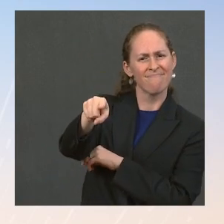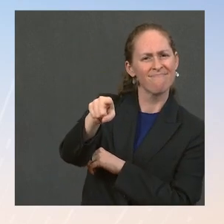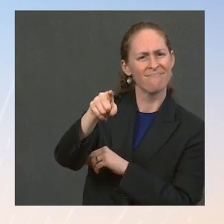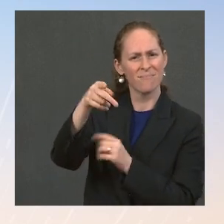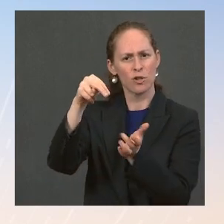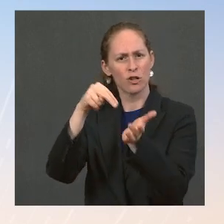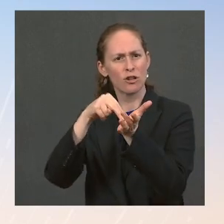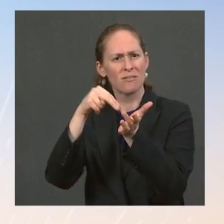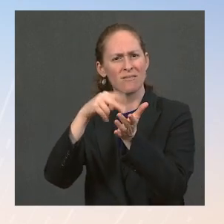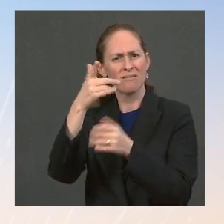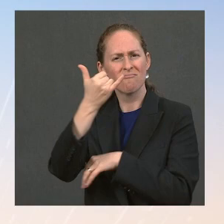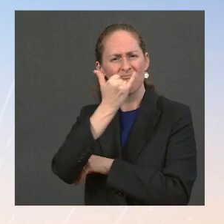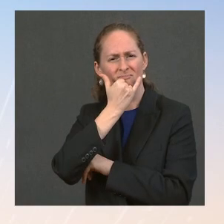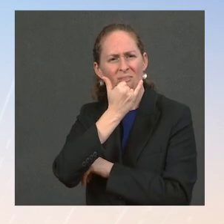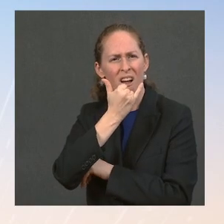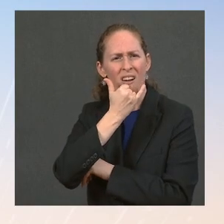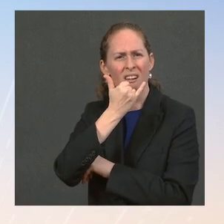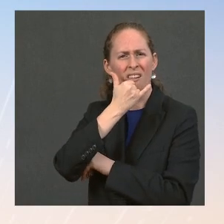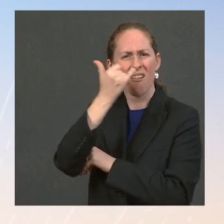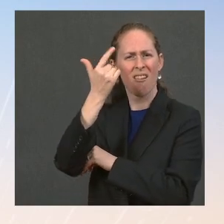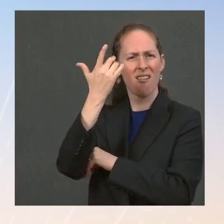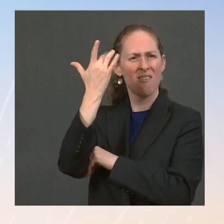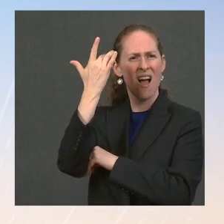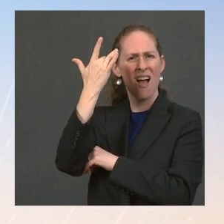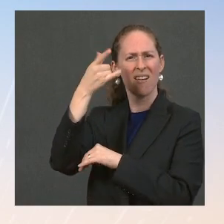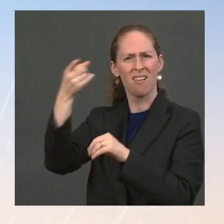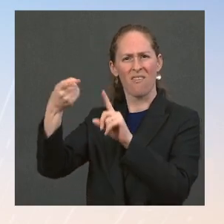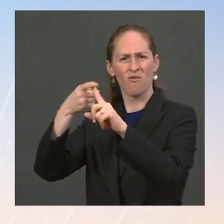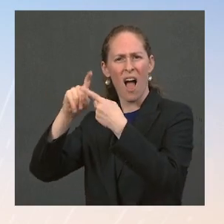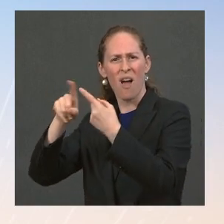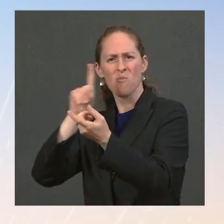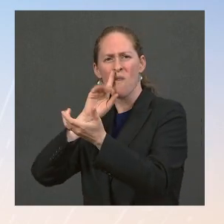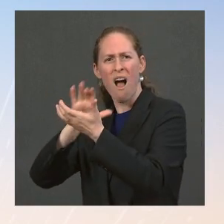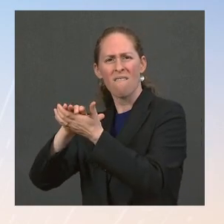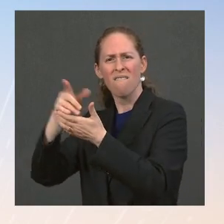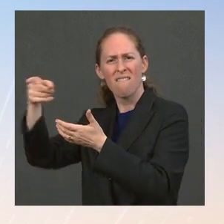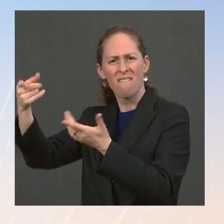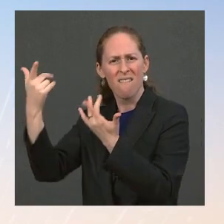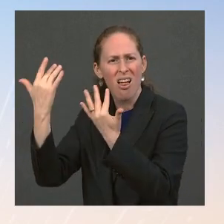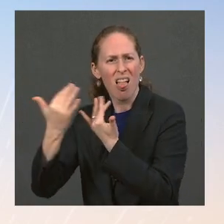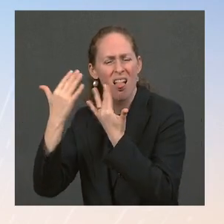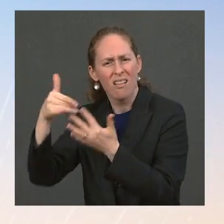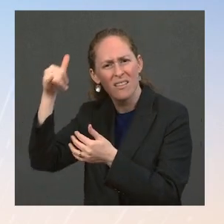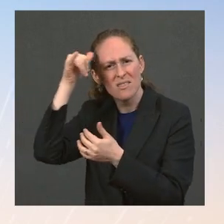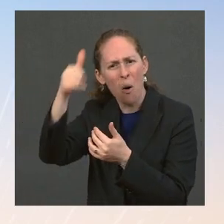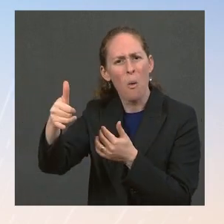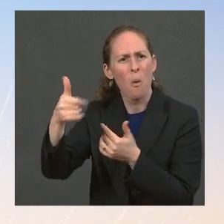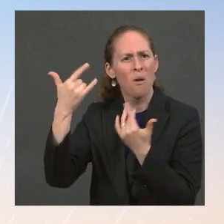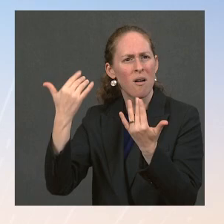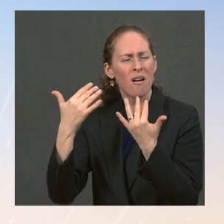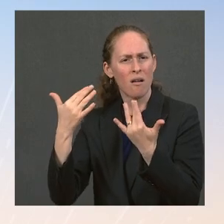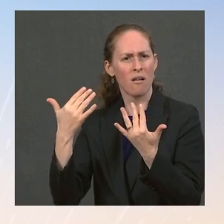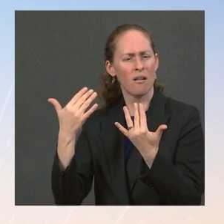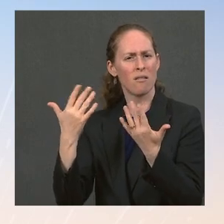What happened next? Ms. Psaki: Well, the context of why the President told this story -- which I think is important,